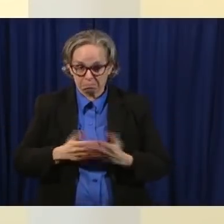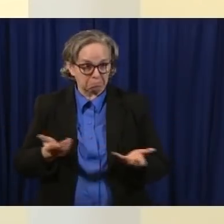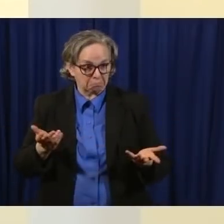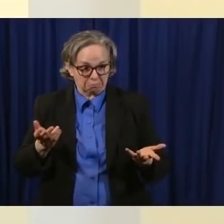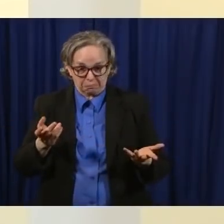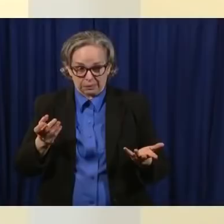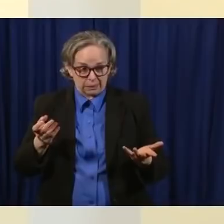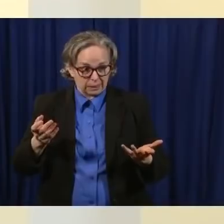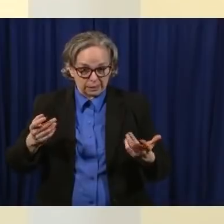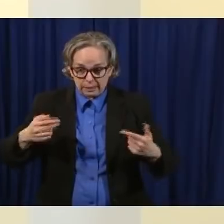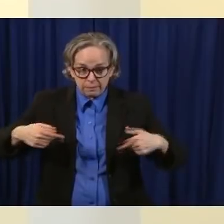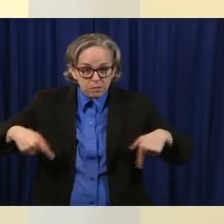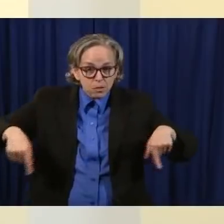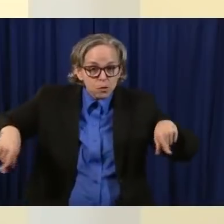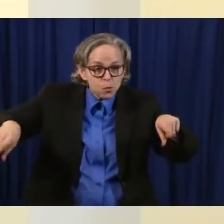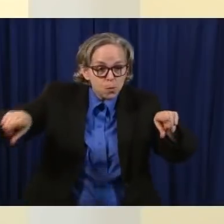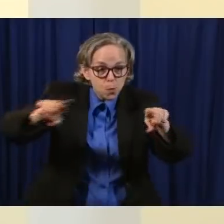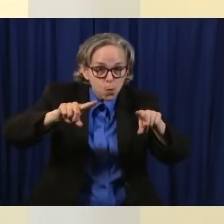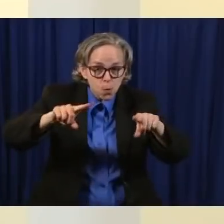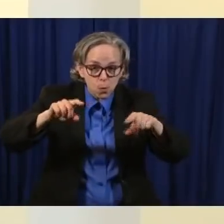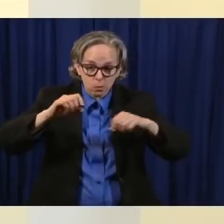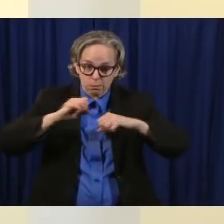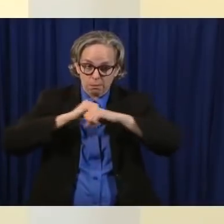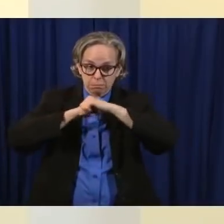I WANT US TO THINK ABOUT THIS